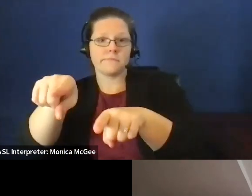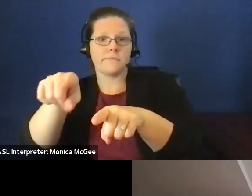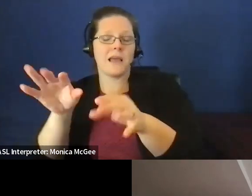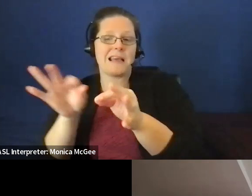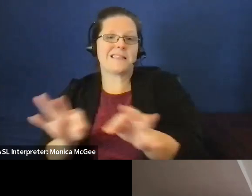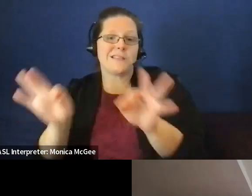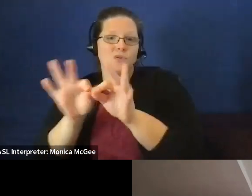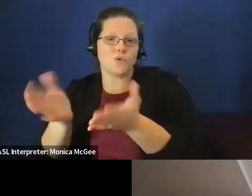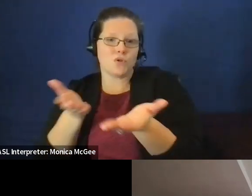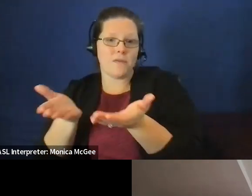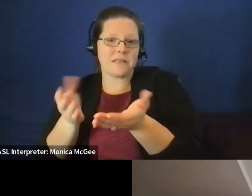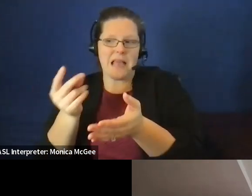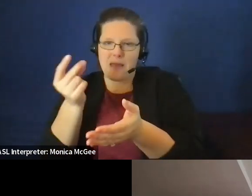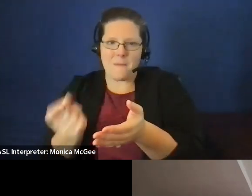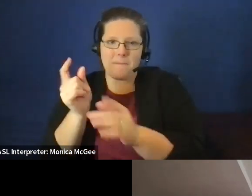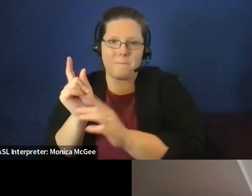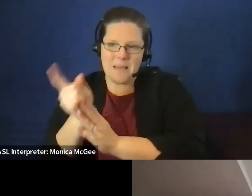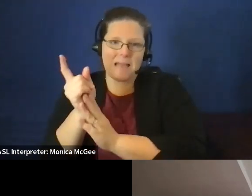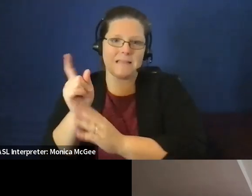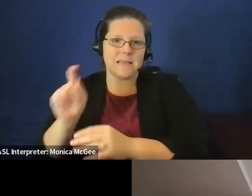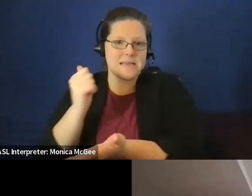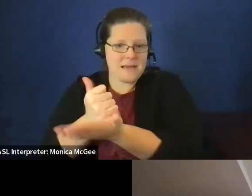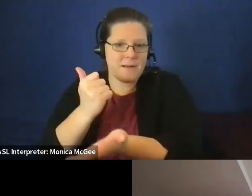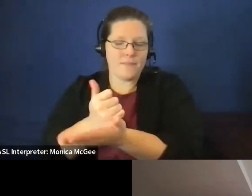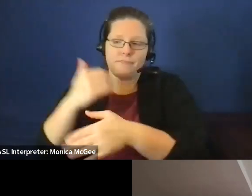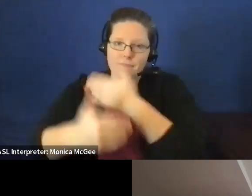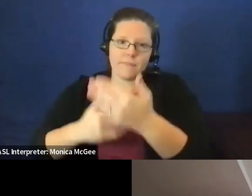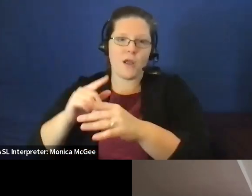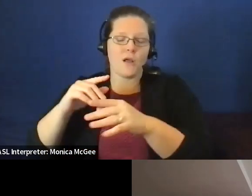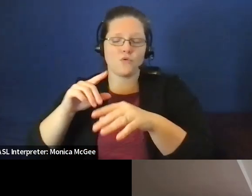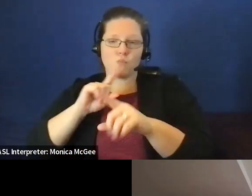the services that you do provide now,